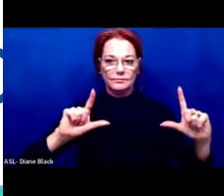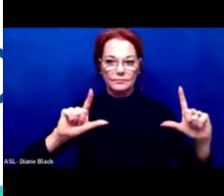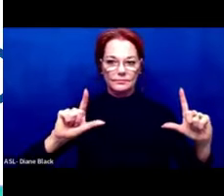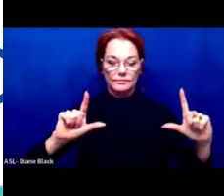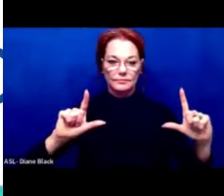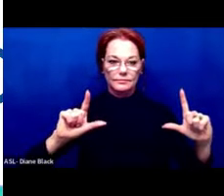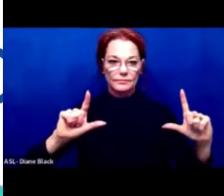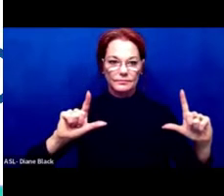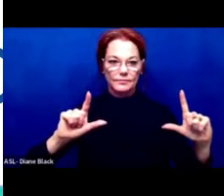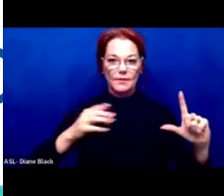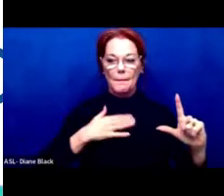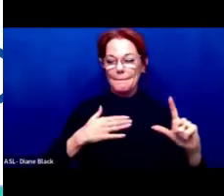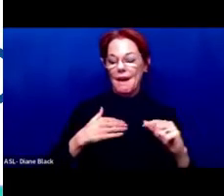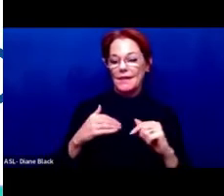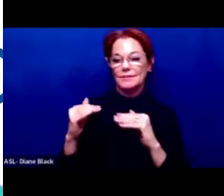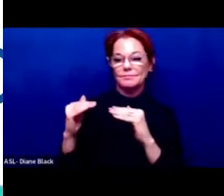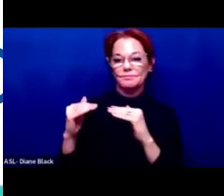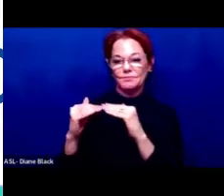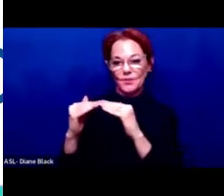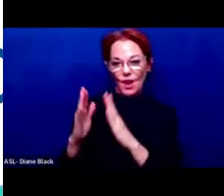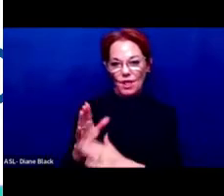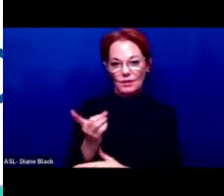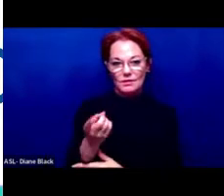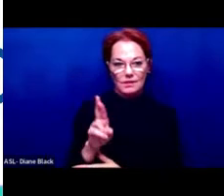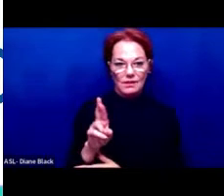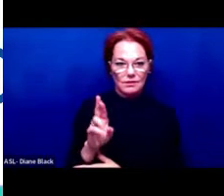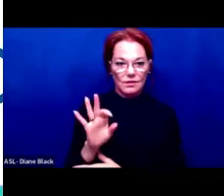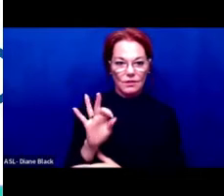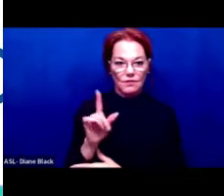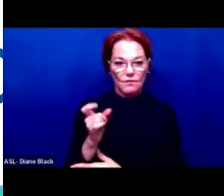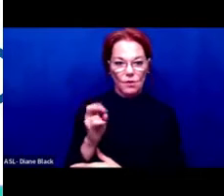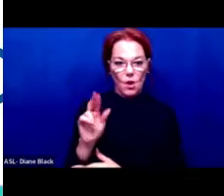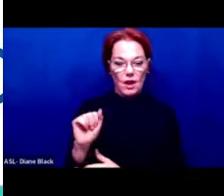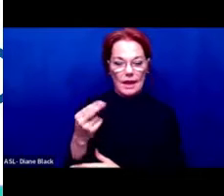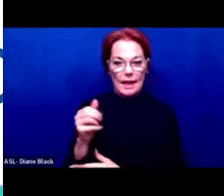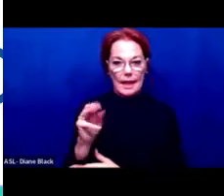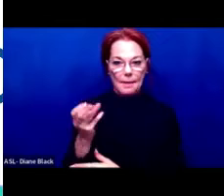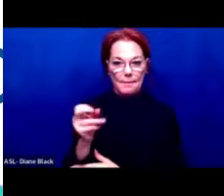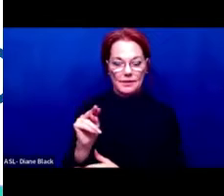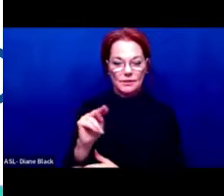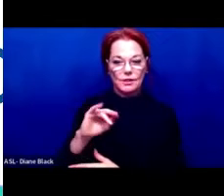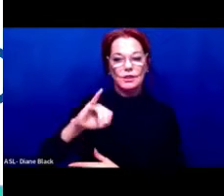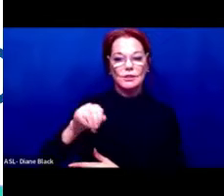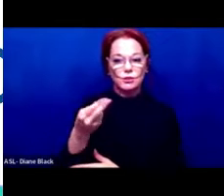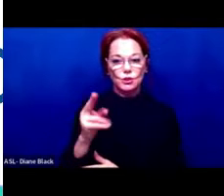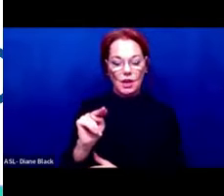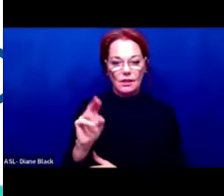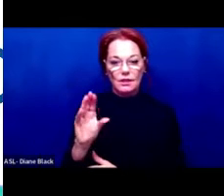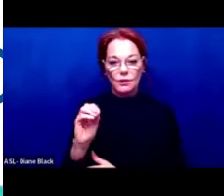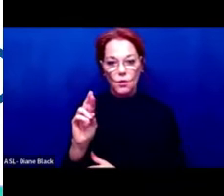great colleagues, Dr. Flora Hammond, and Dr. John Corrigan, and their great team, they're